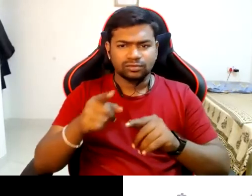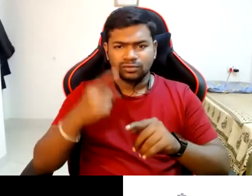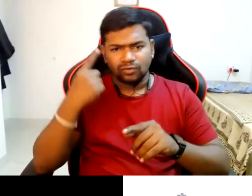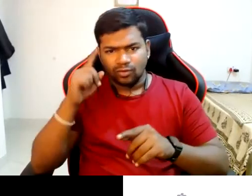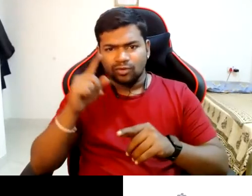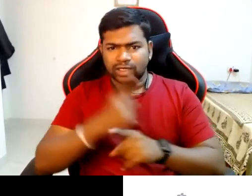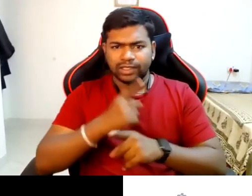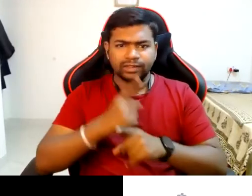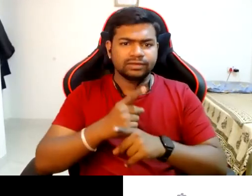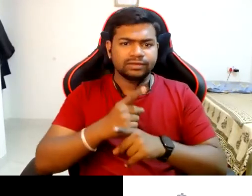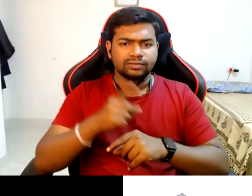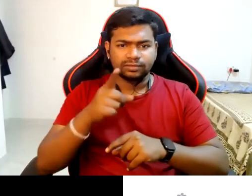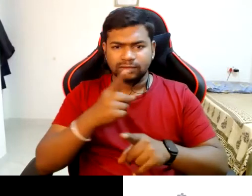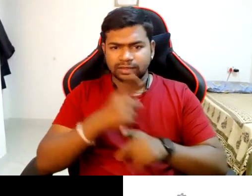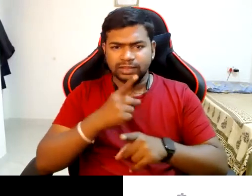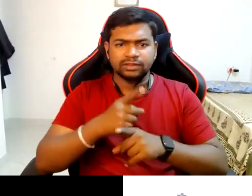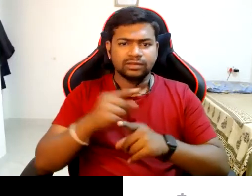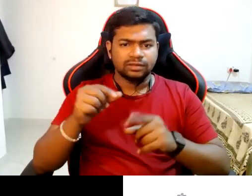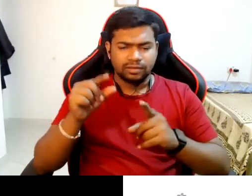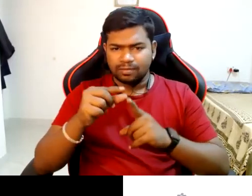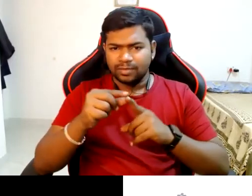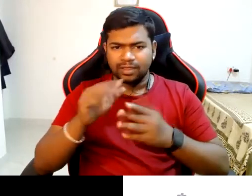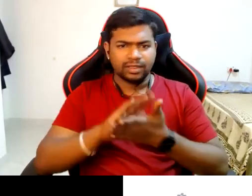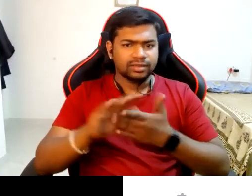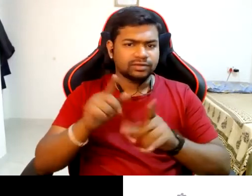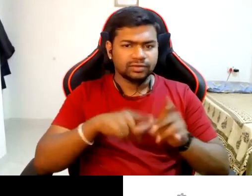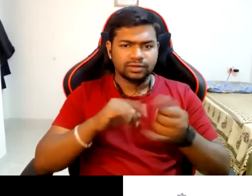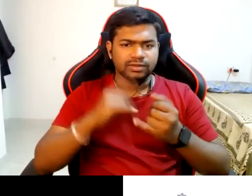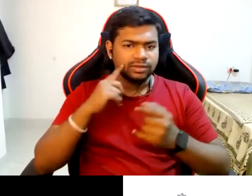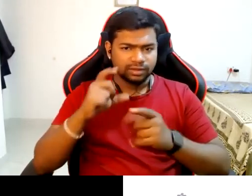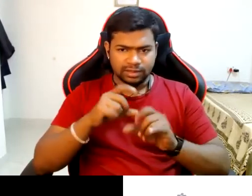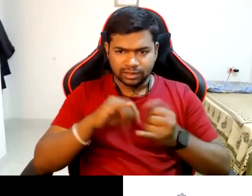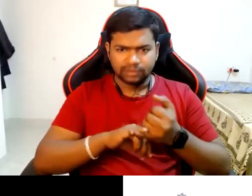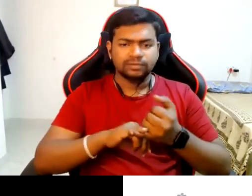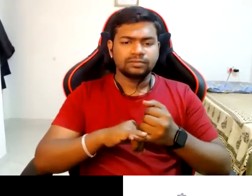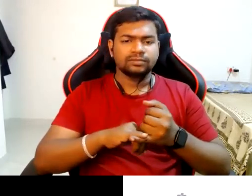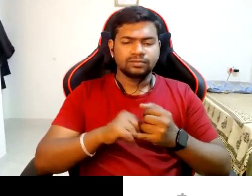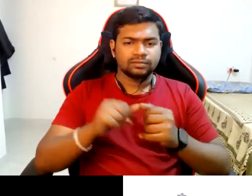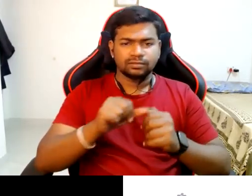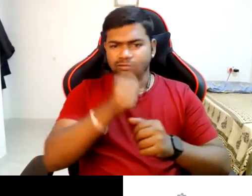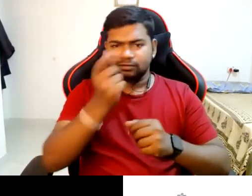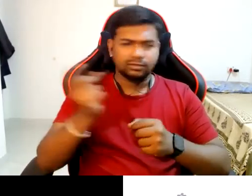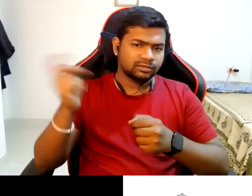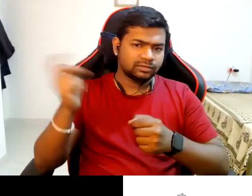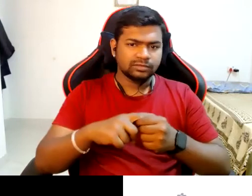So my teacher who was teaching physics had left the town. Then and then i stepped in and began to teaching physics.